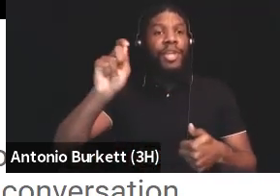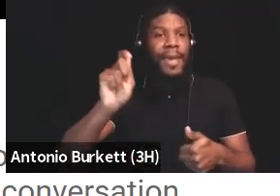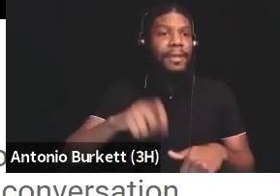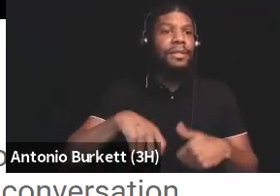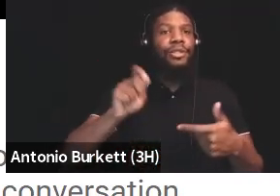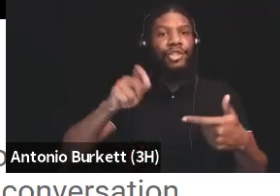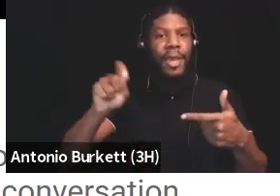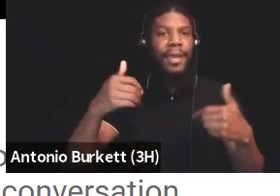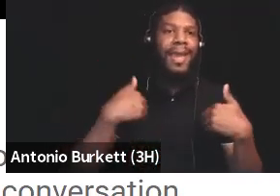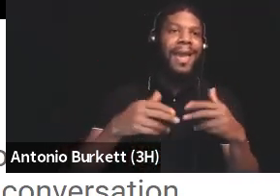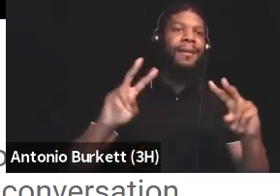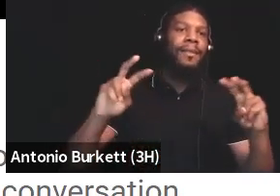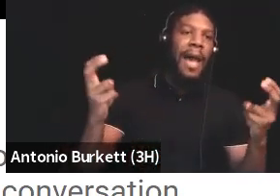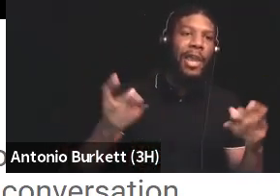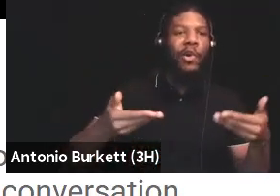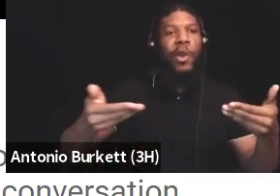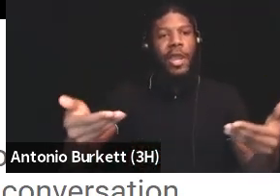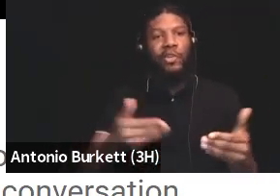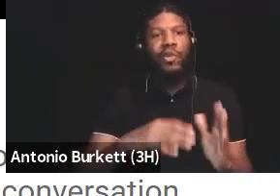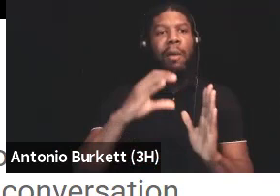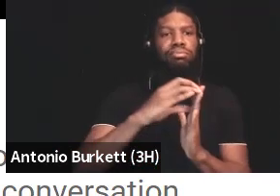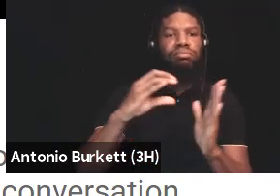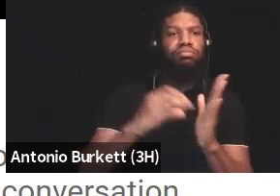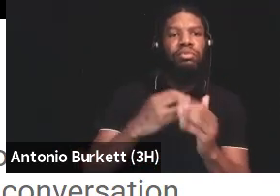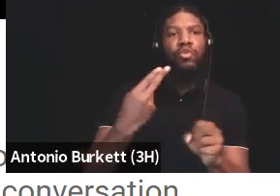paper. Yes, there's a conclusion. Yes, they used APA." Right? And you just have a series